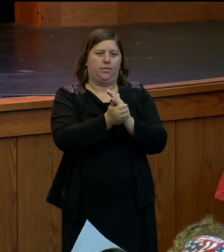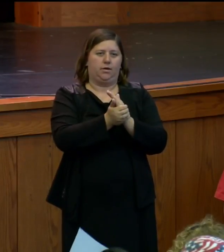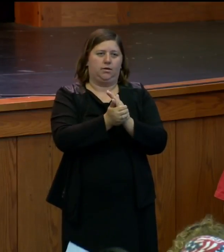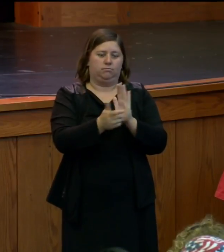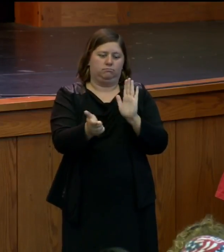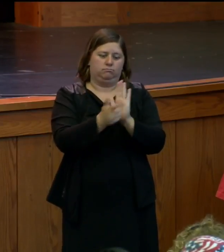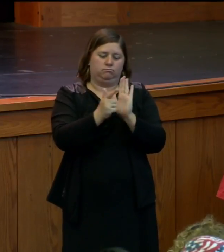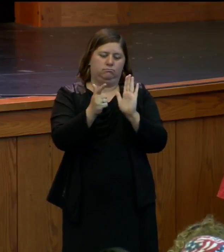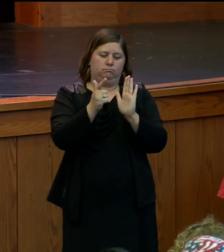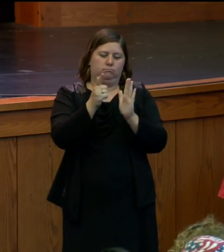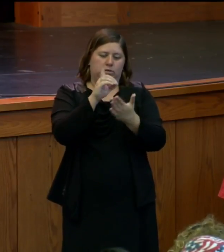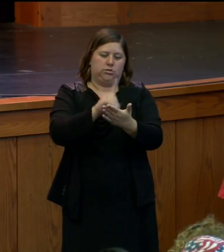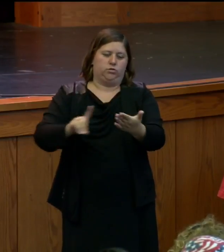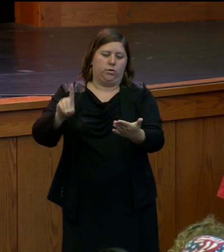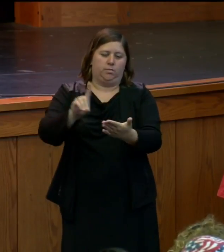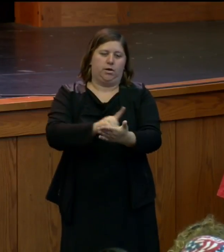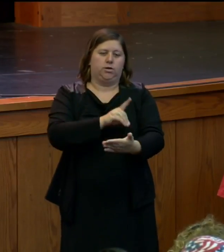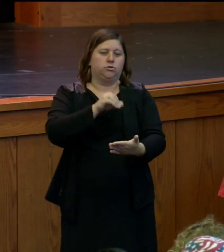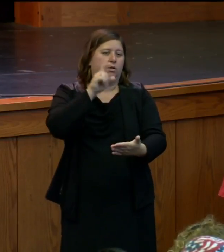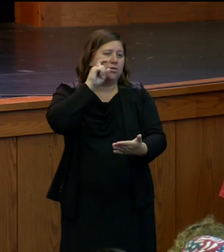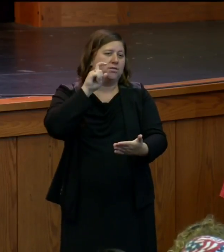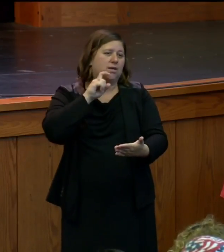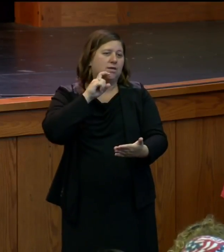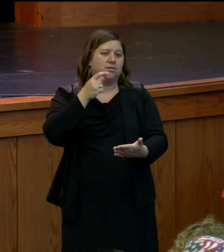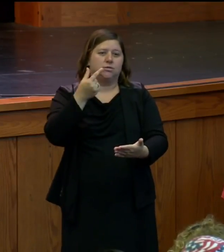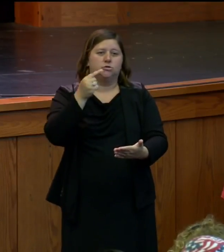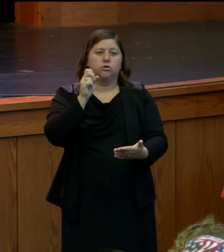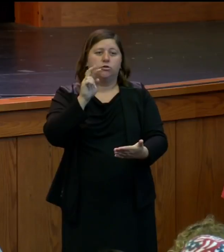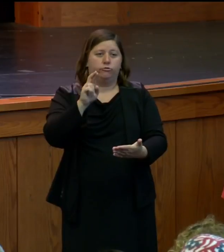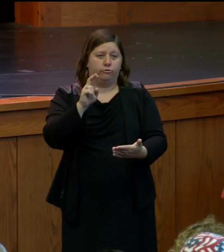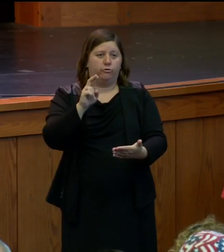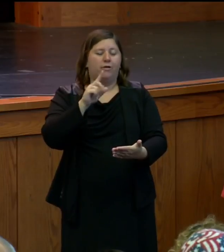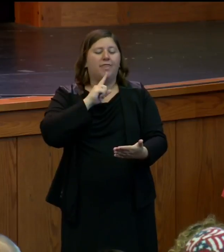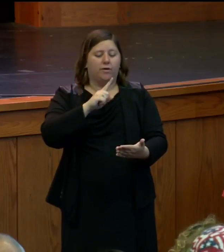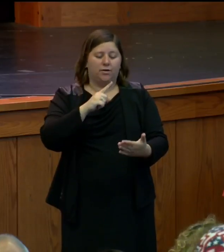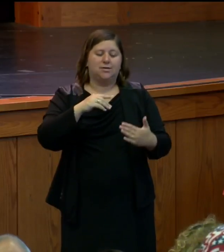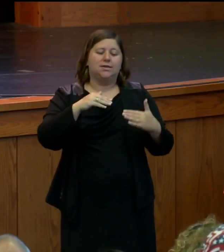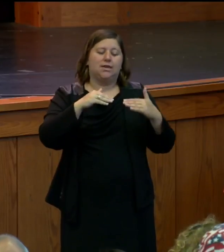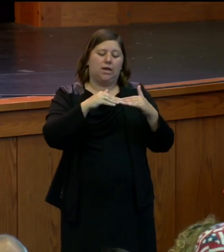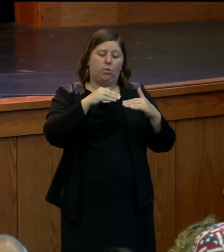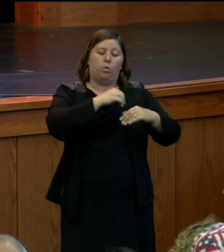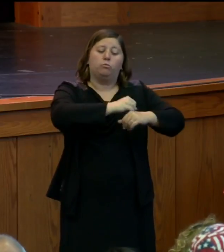BASED ON SEX OR GENDER. ALTHOUGH THERE IS AN EQUAL PROTECTION CLAUSE IN THE DRAFT